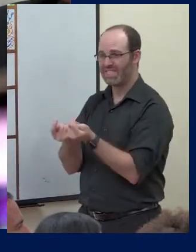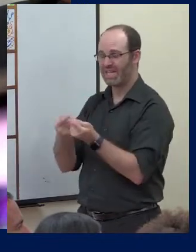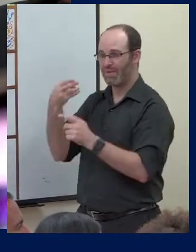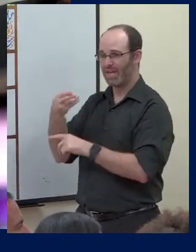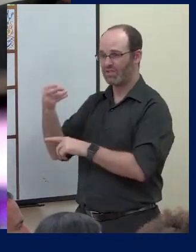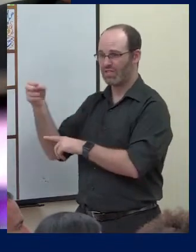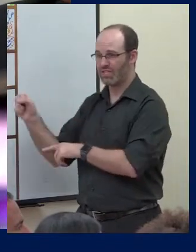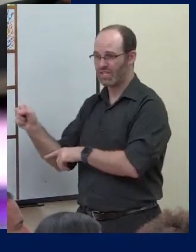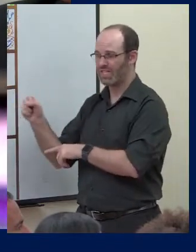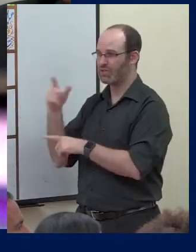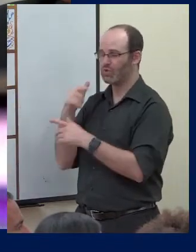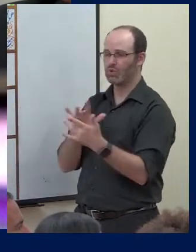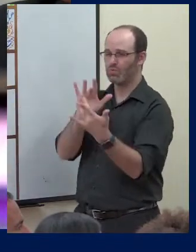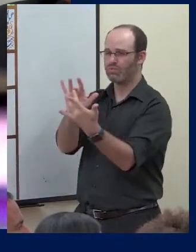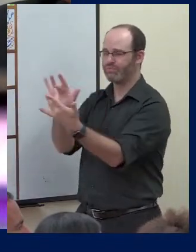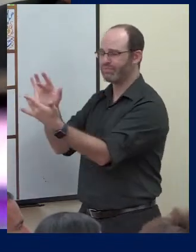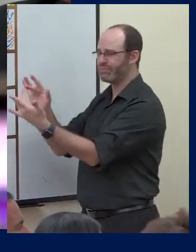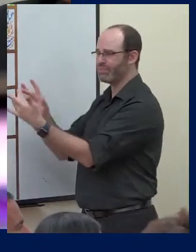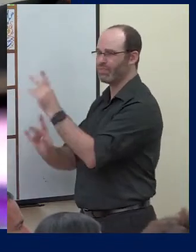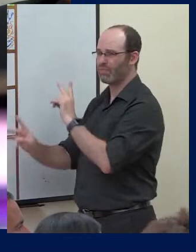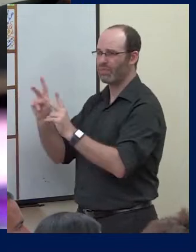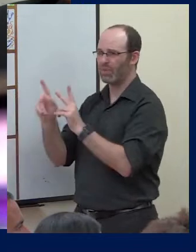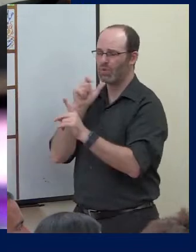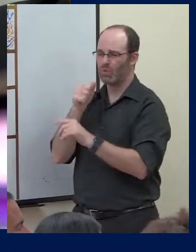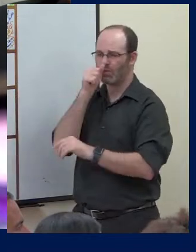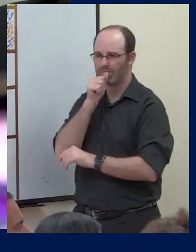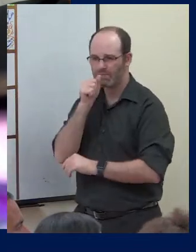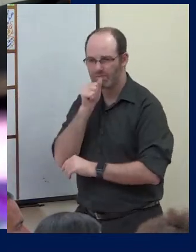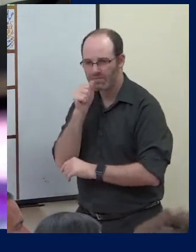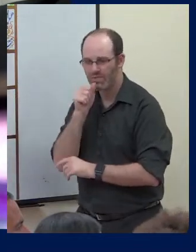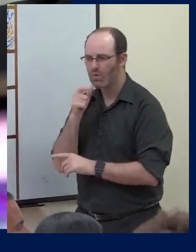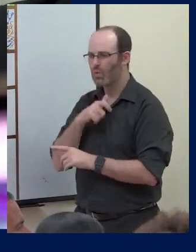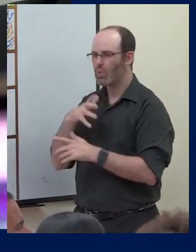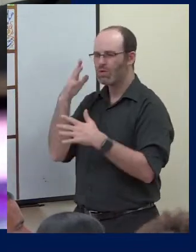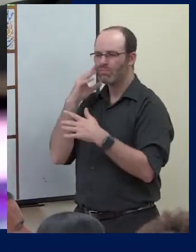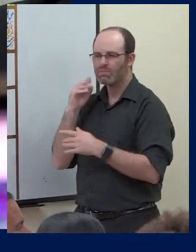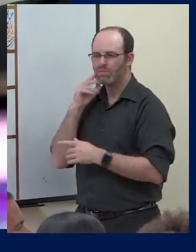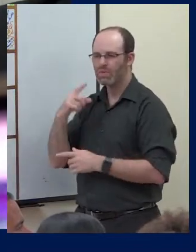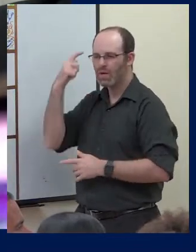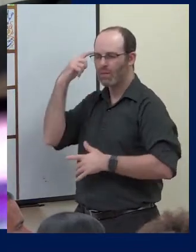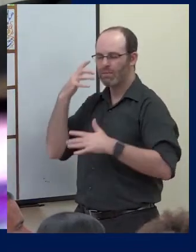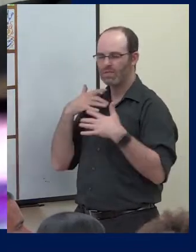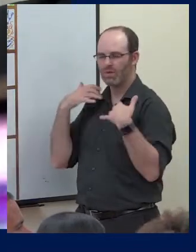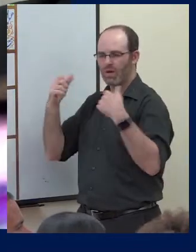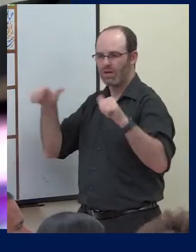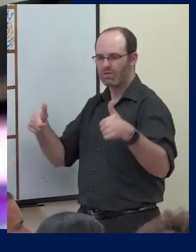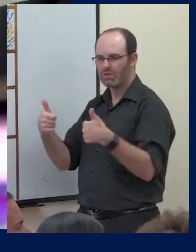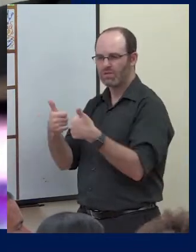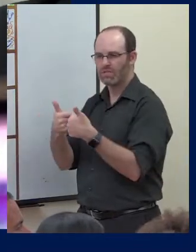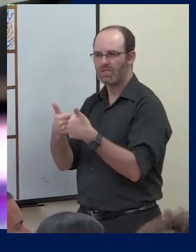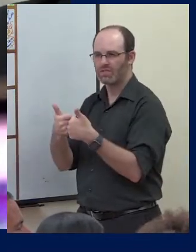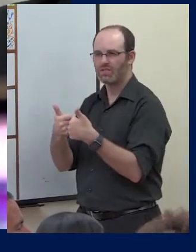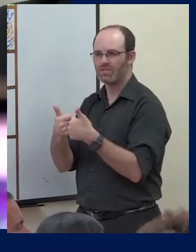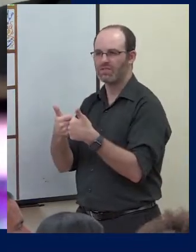out to people who are suffering from experiencing mental health challenges, and it is such a